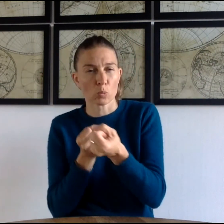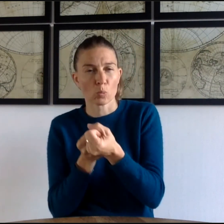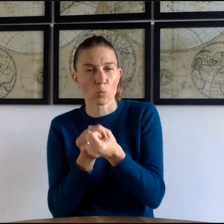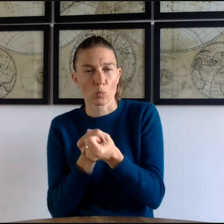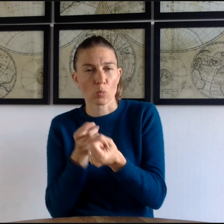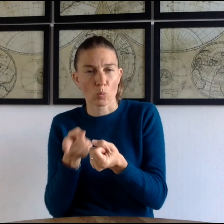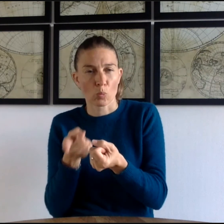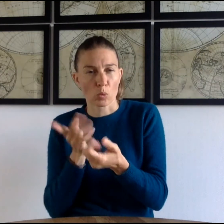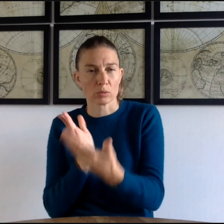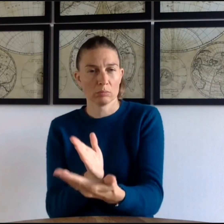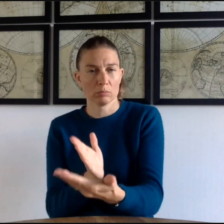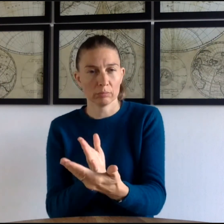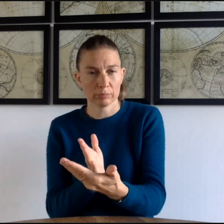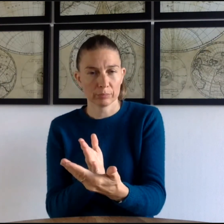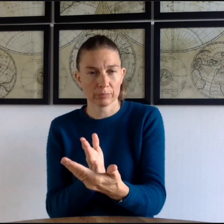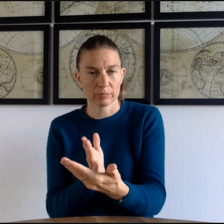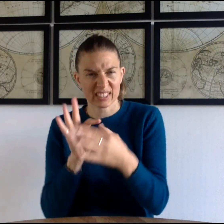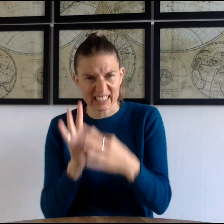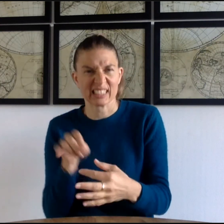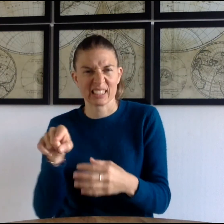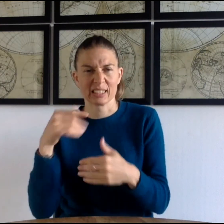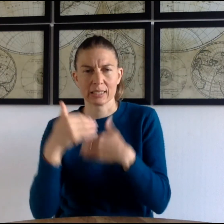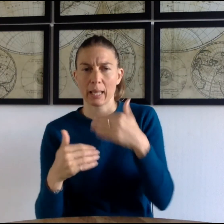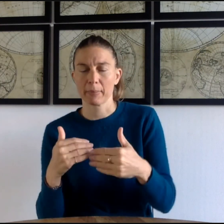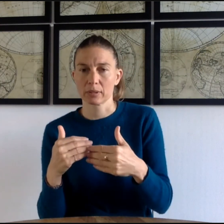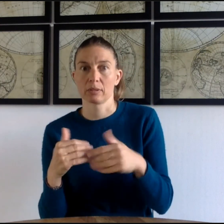And there is this possibility and this is very important.